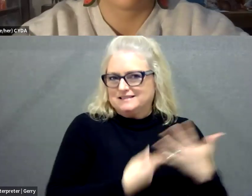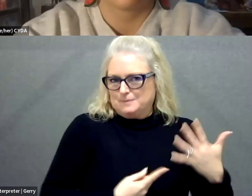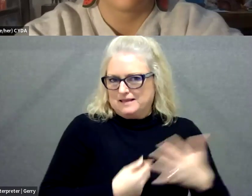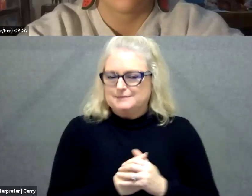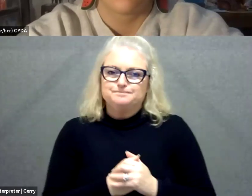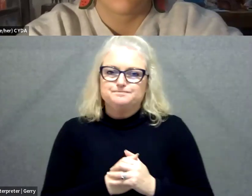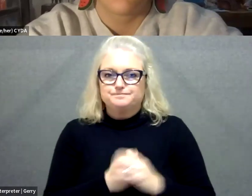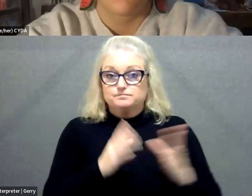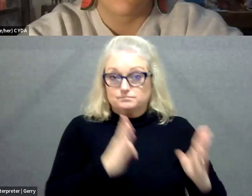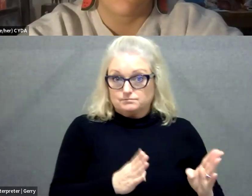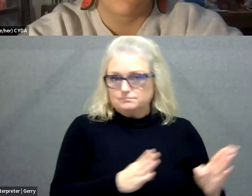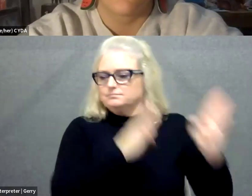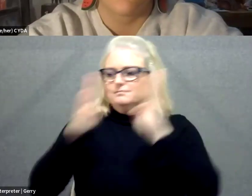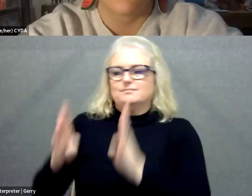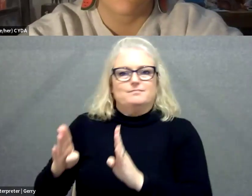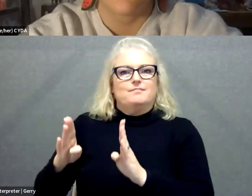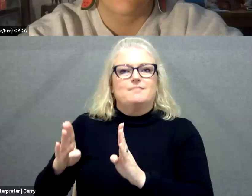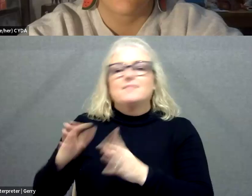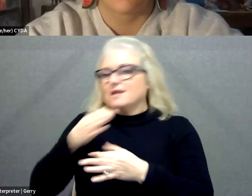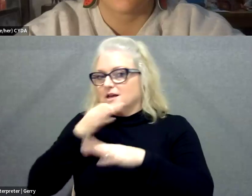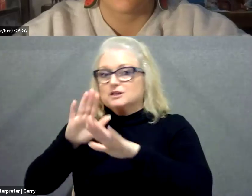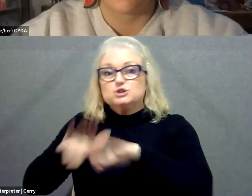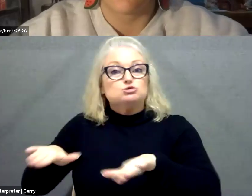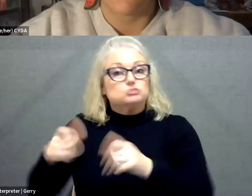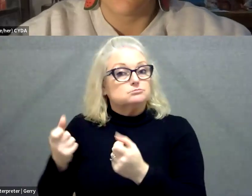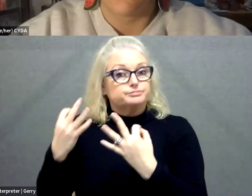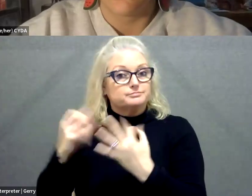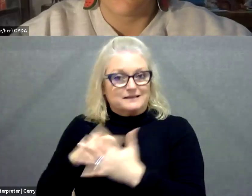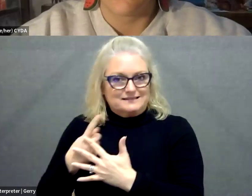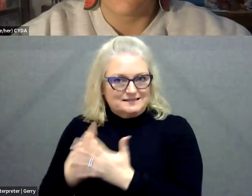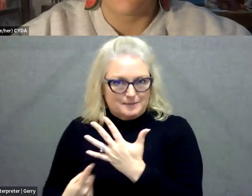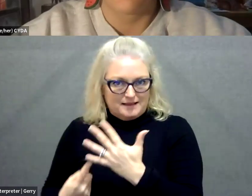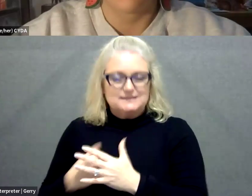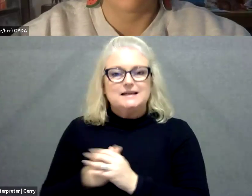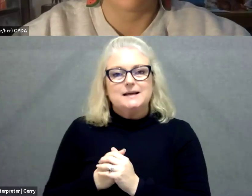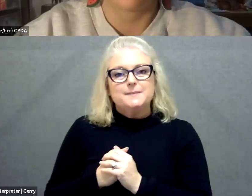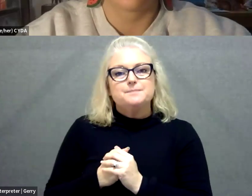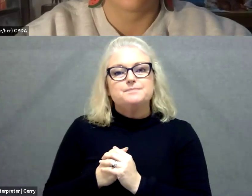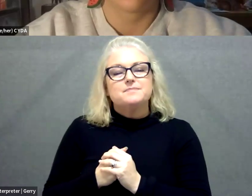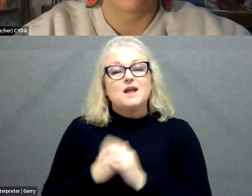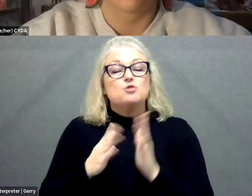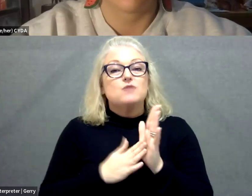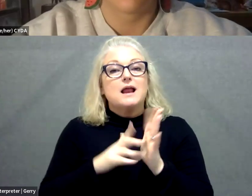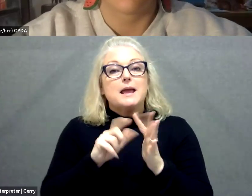as for people who don't have a disability, basically media in general kind of allows